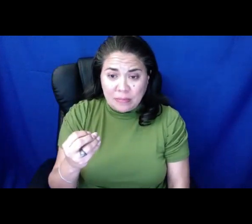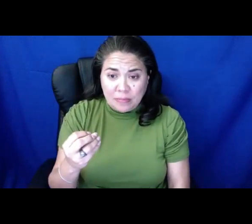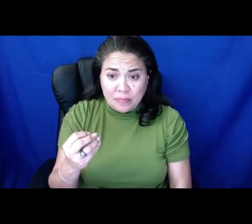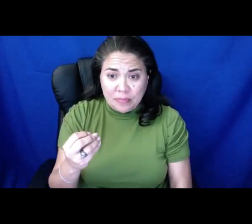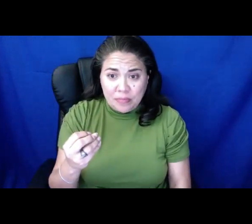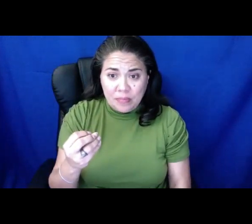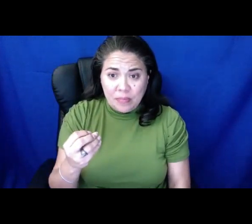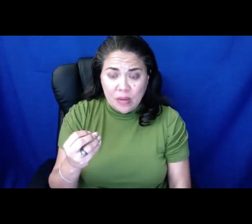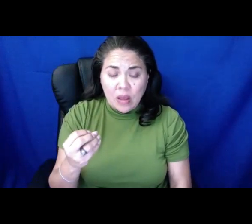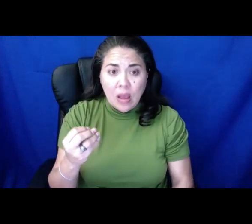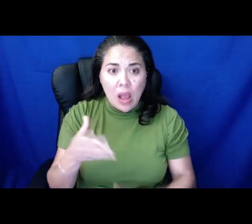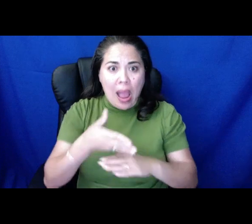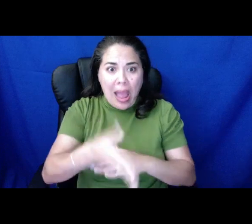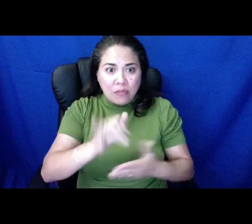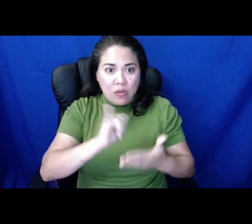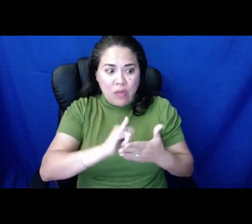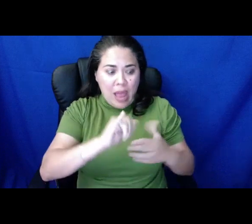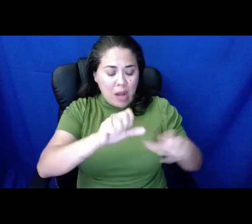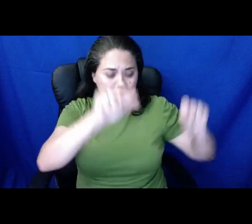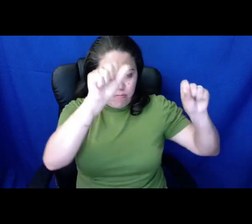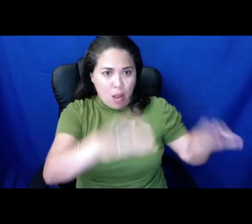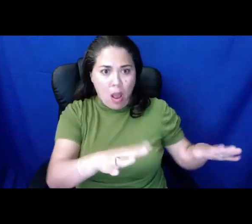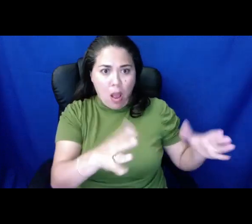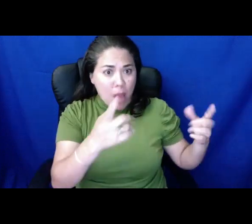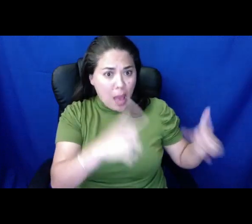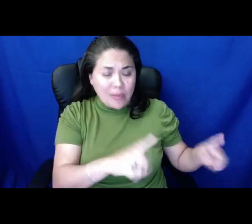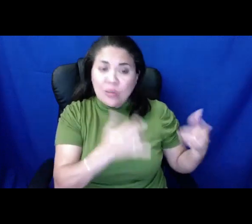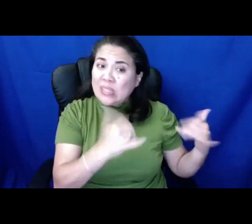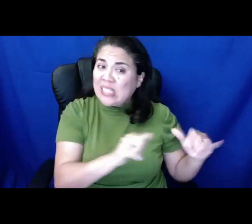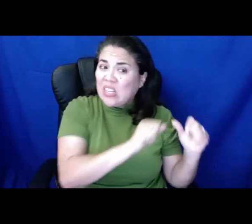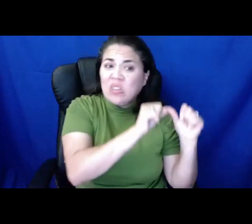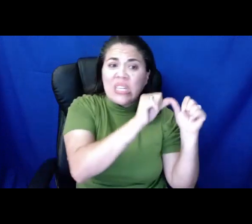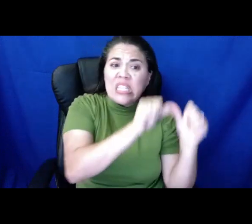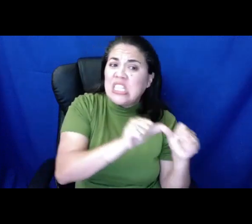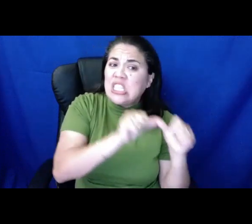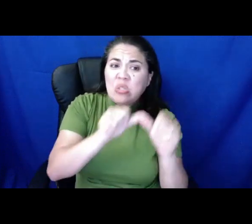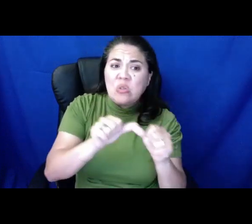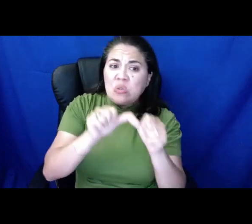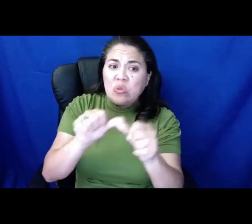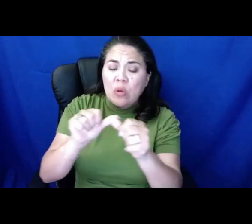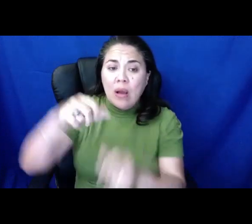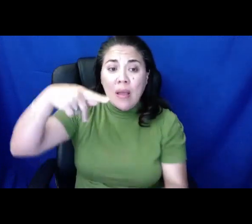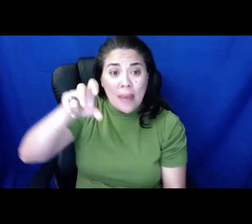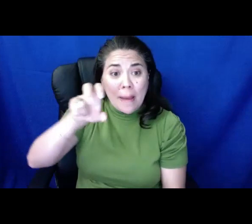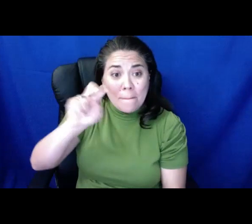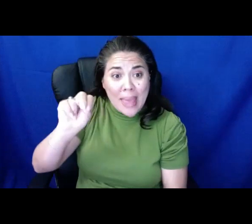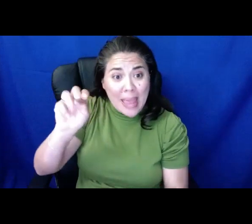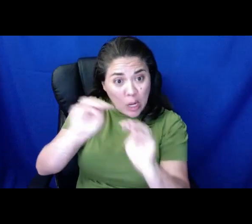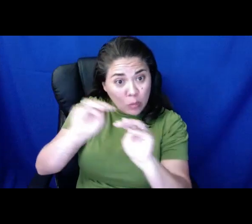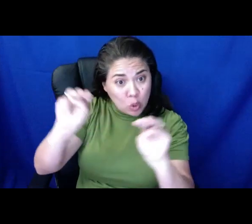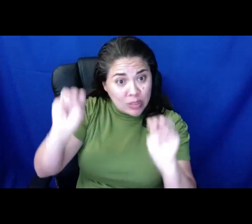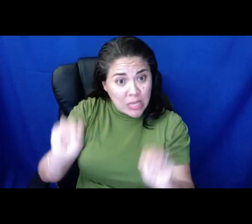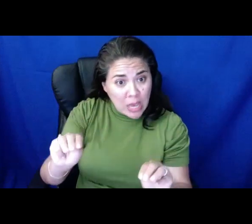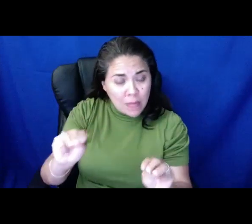Leslie McIntosh: The aftermath of that is continuing as we speak, the pen museum is currently holding the remains of.